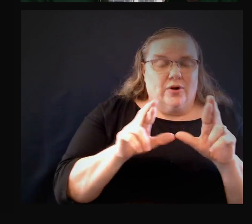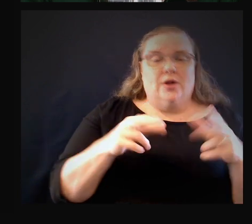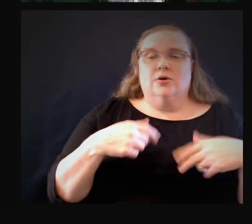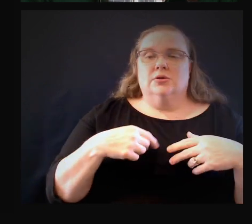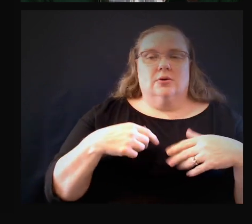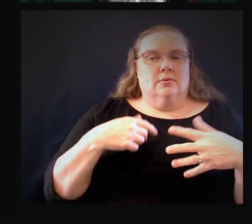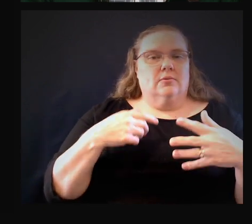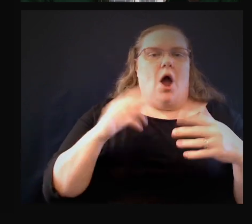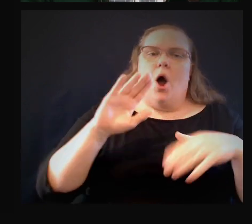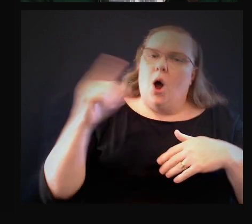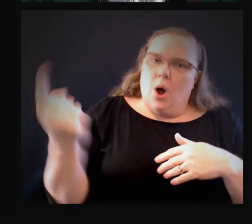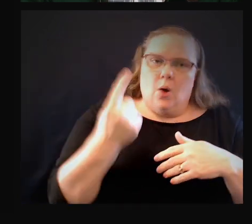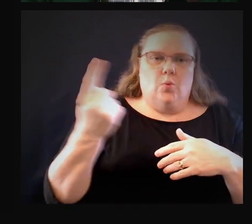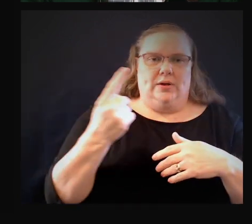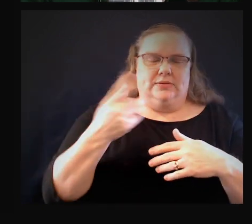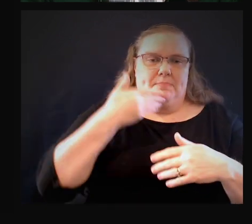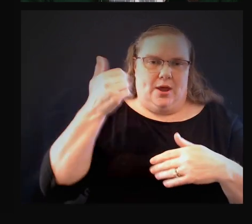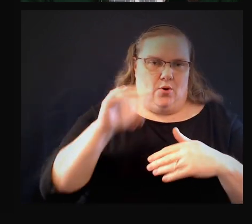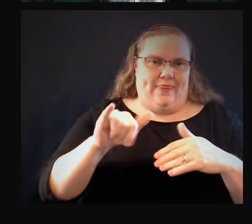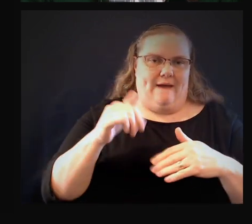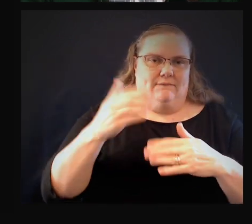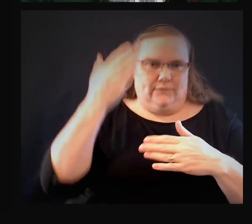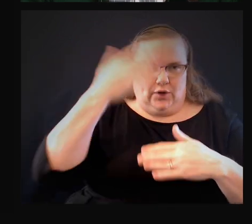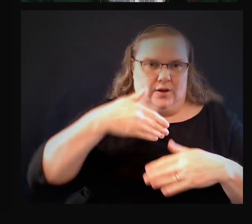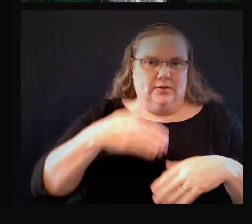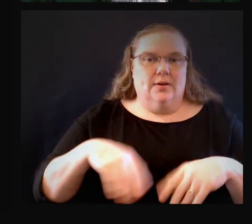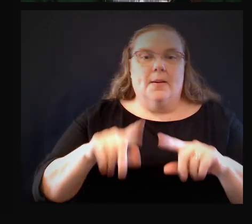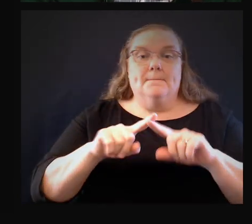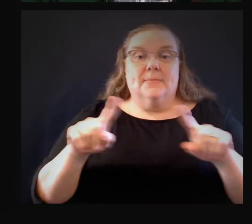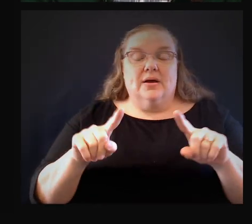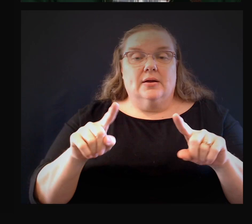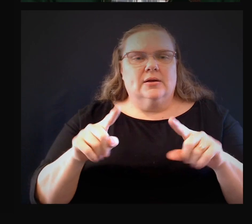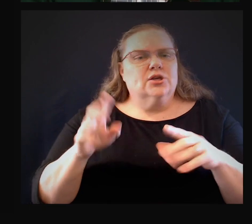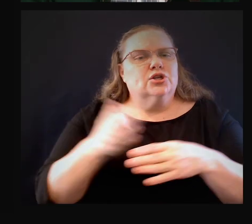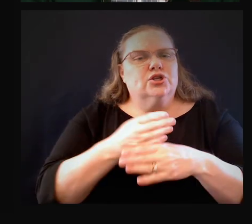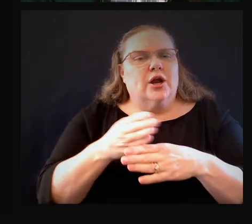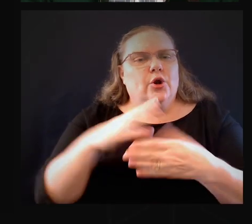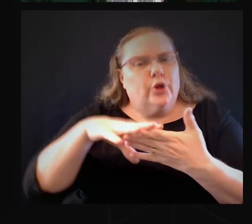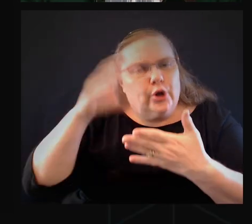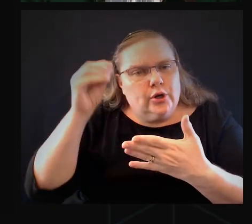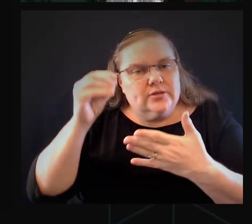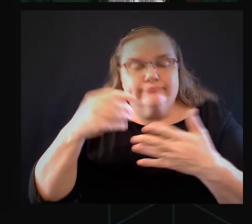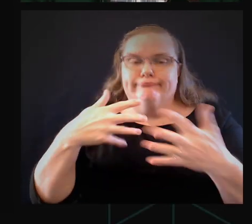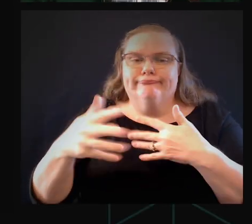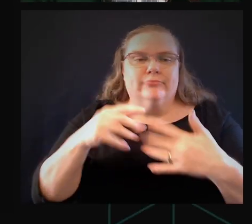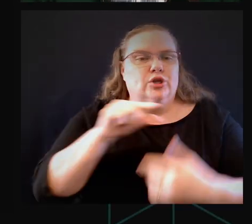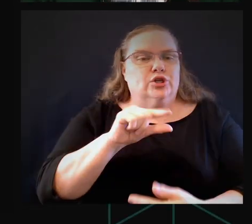Two, share learnings with your peers. Whether at GDC, during a cross-studio presentation,